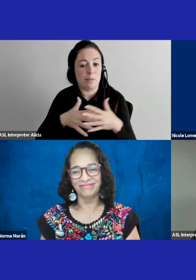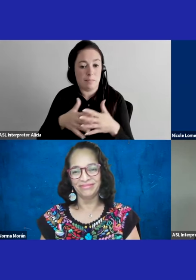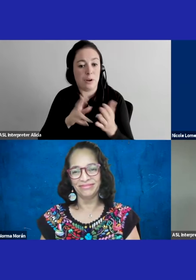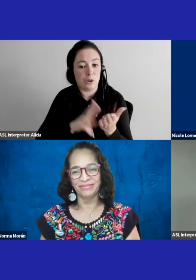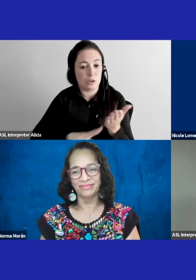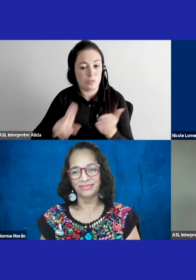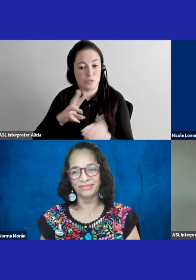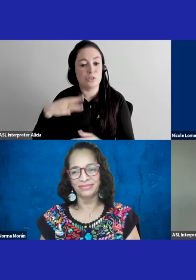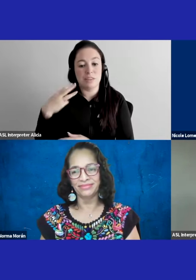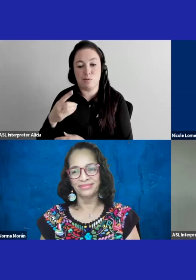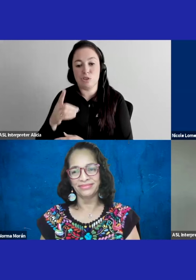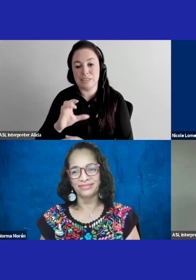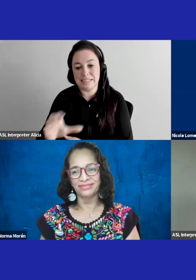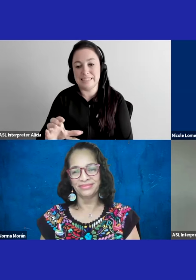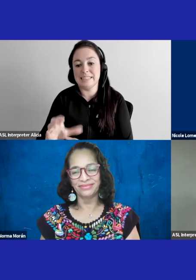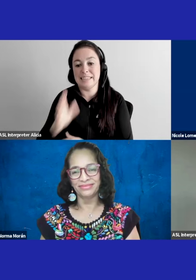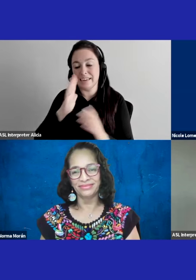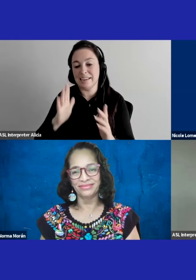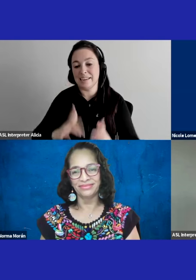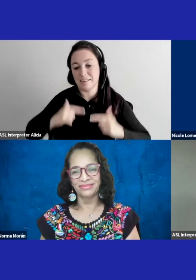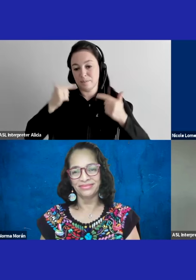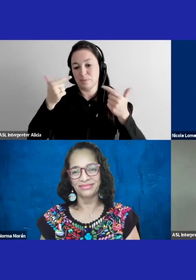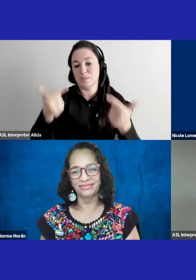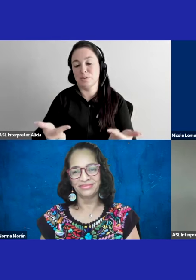D.C. And now I'm going to turn it over to Norma.